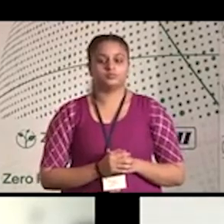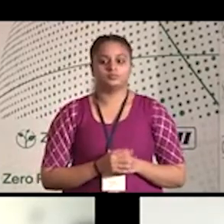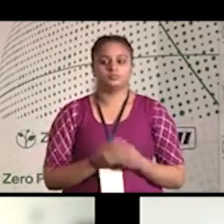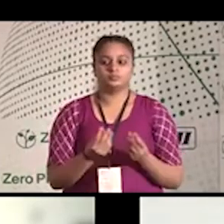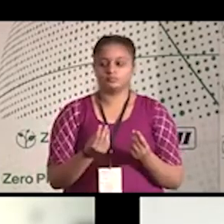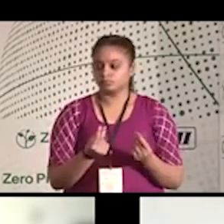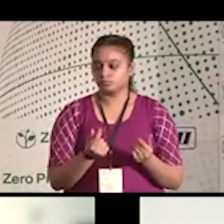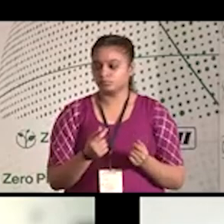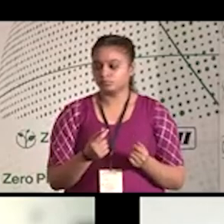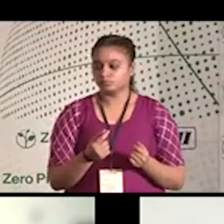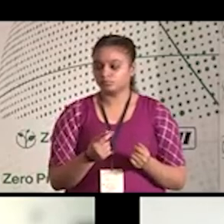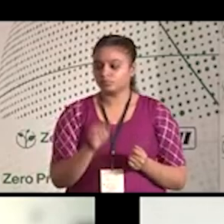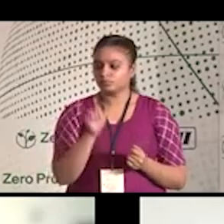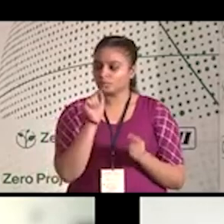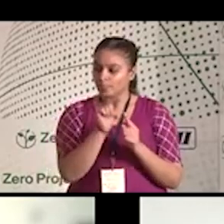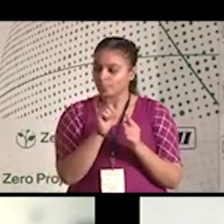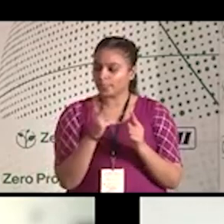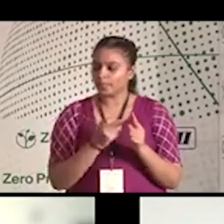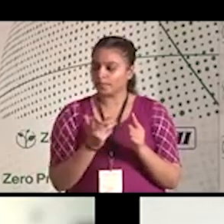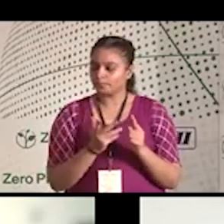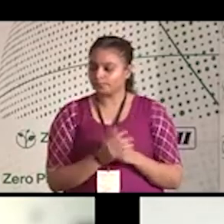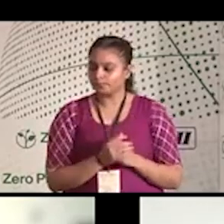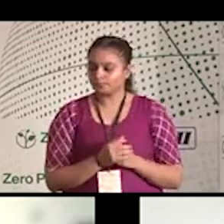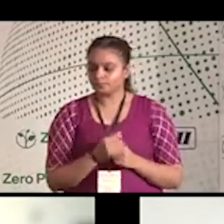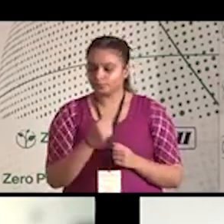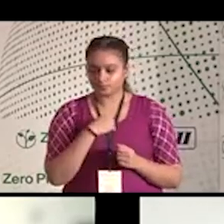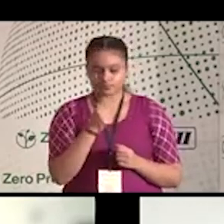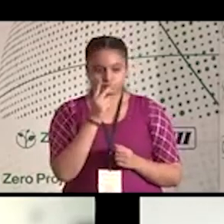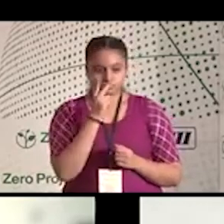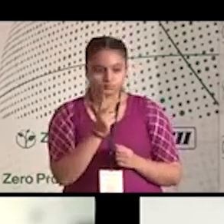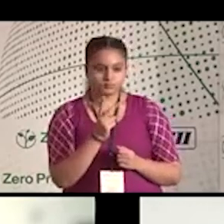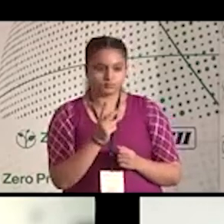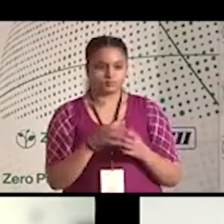What I find is, is what sort of separates the, you know, talk